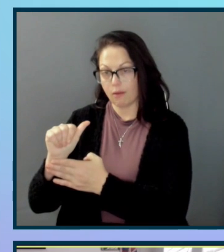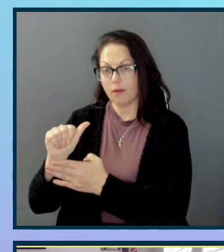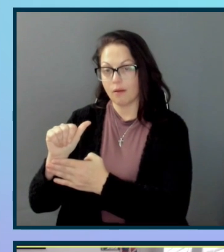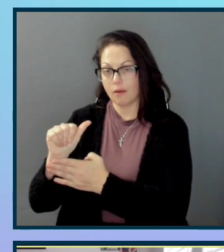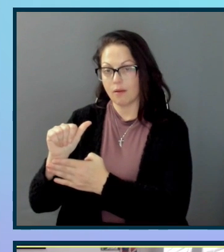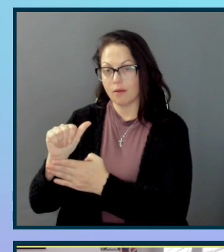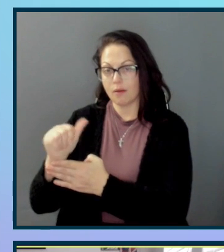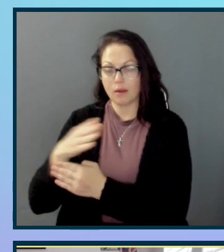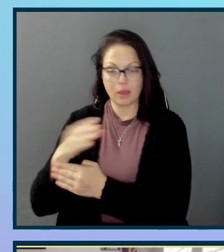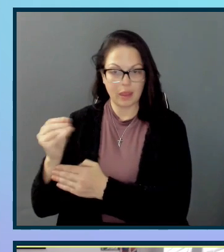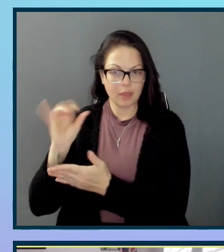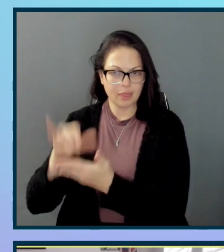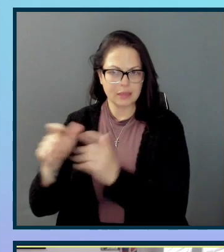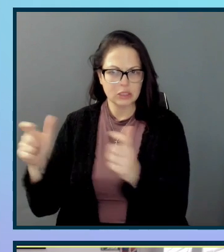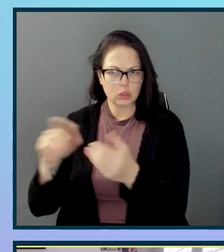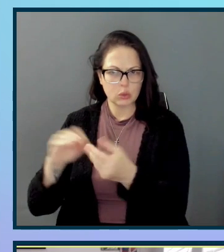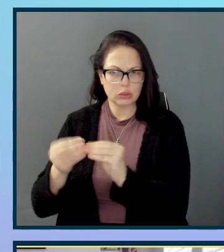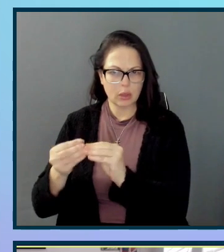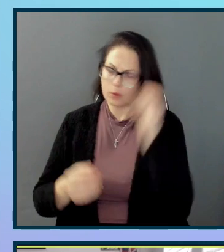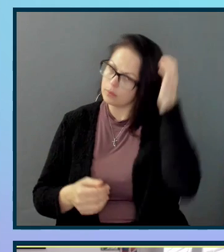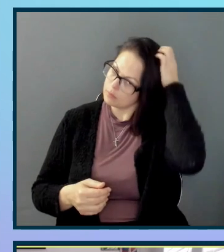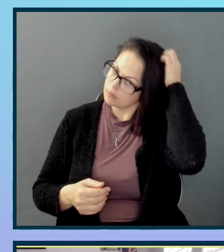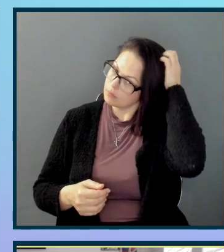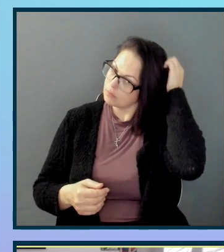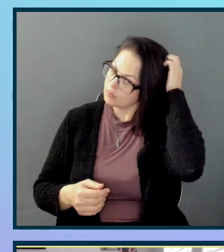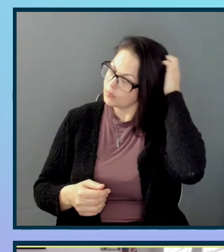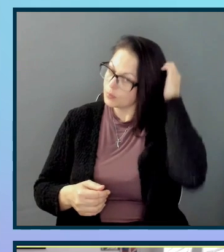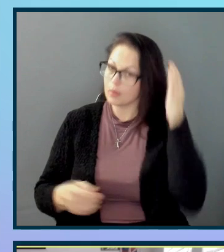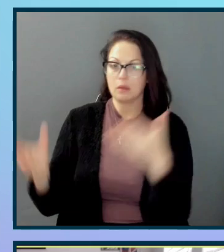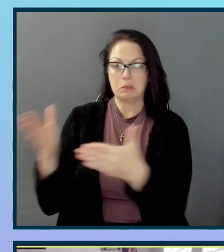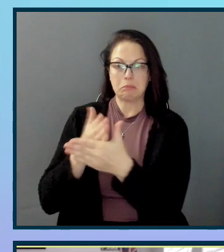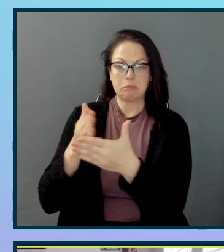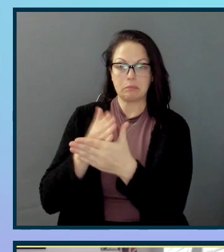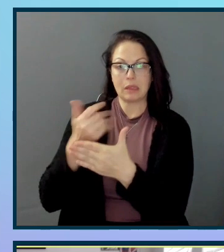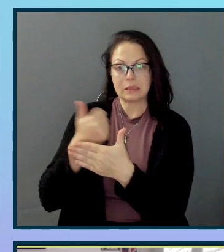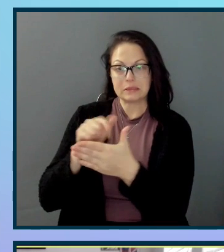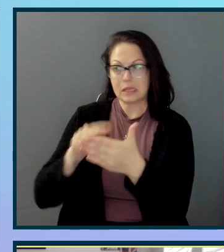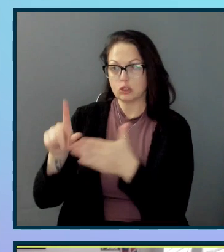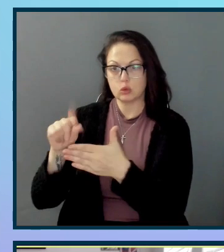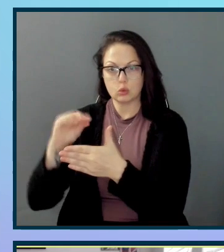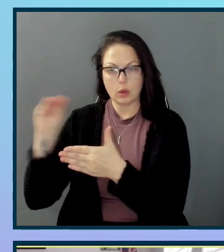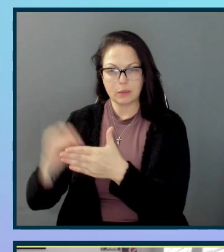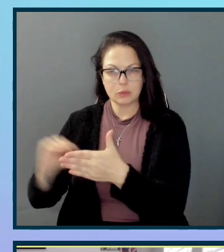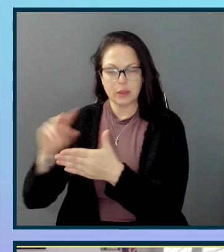And that's a huge number, a huge range, 10 to 20%. So what does that really mean? What that really means